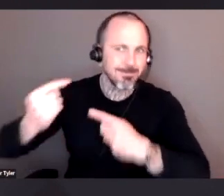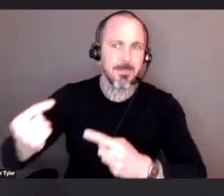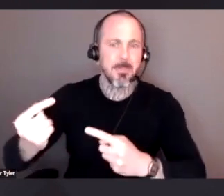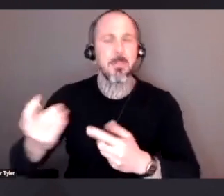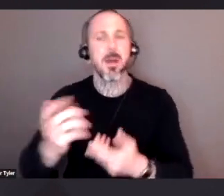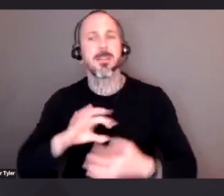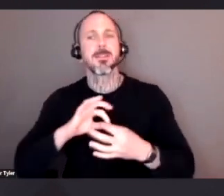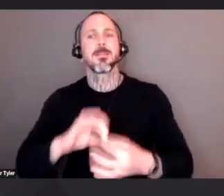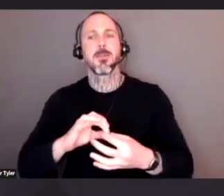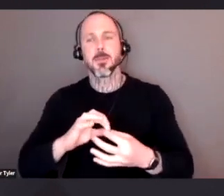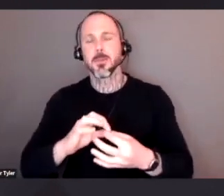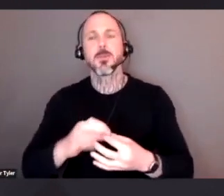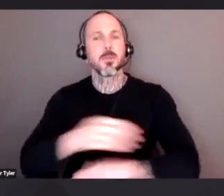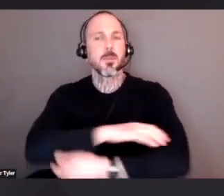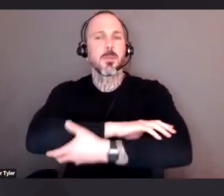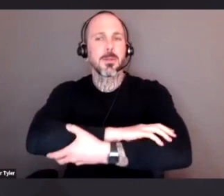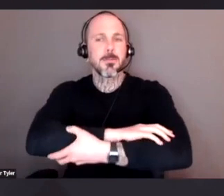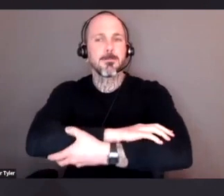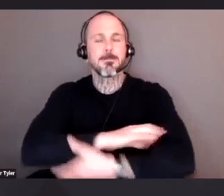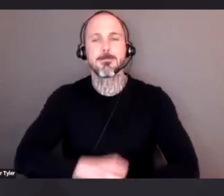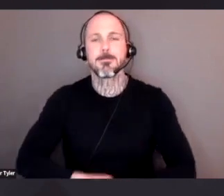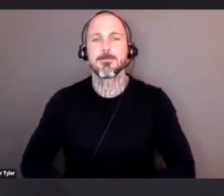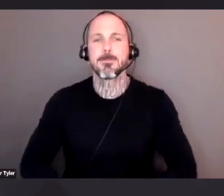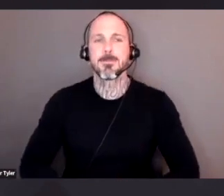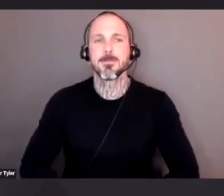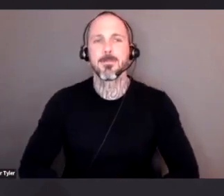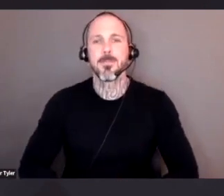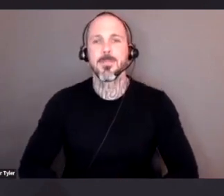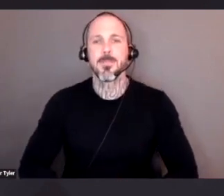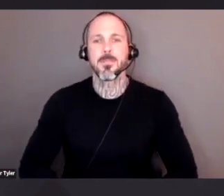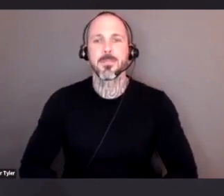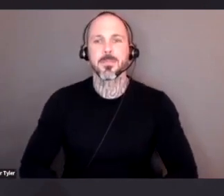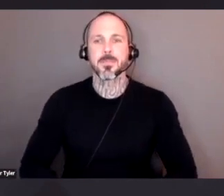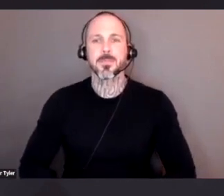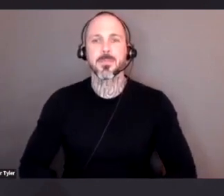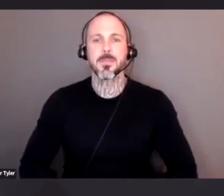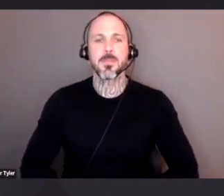This event is hosted by CASE, the Canadian Association for Supported Employment.